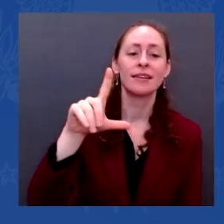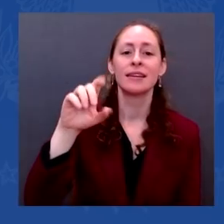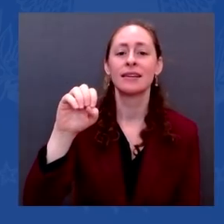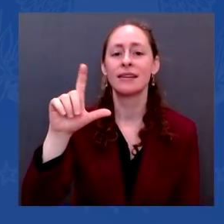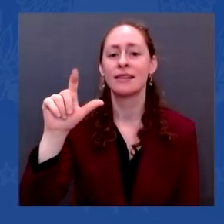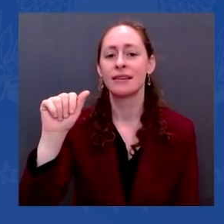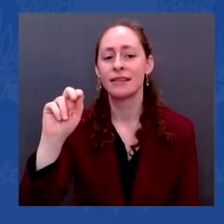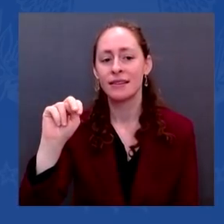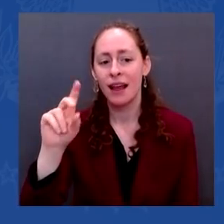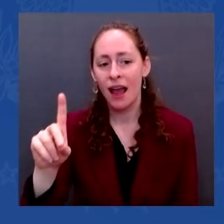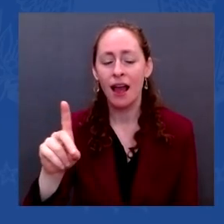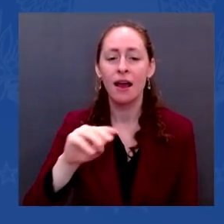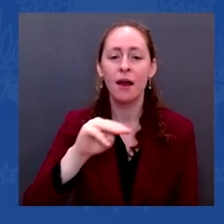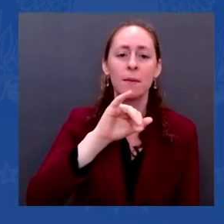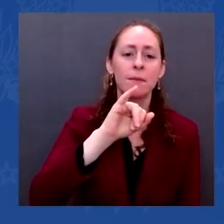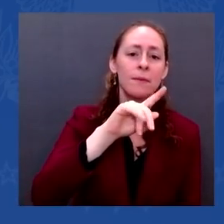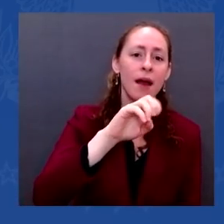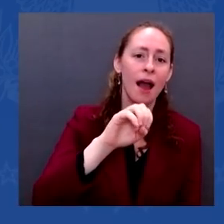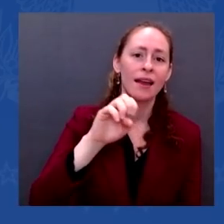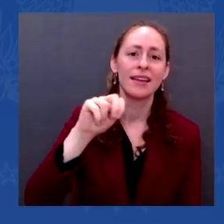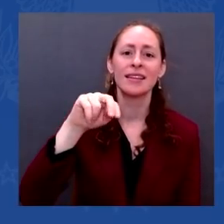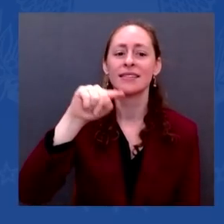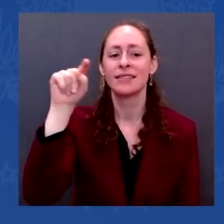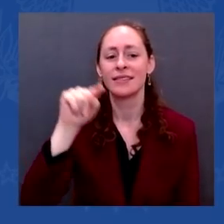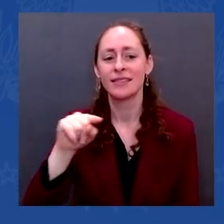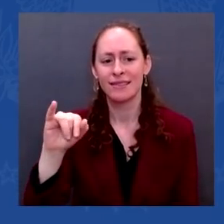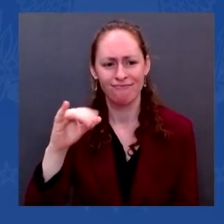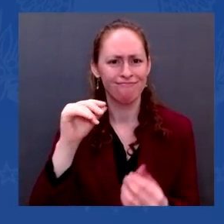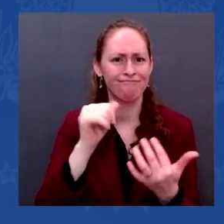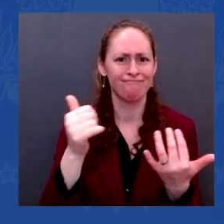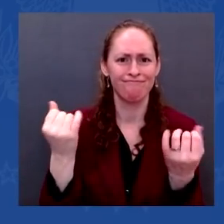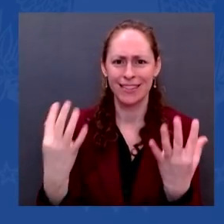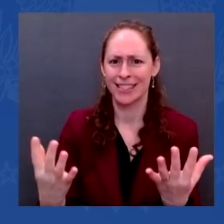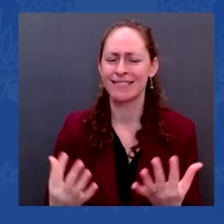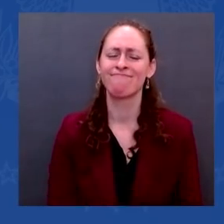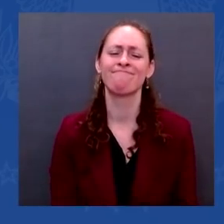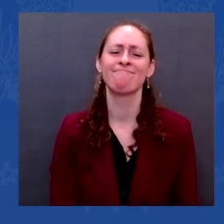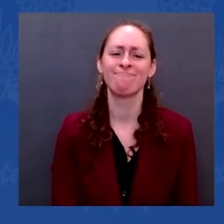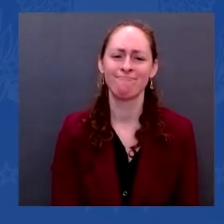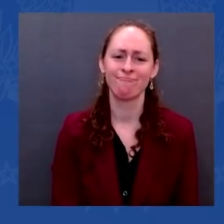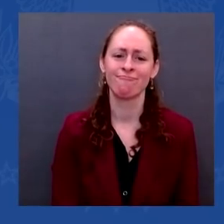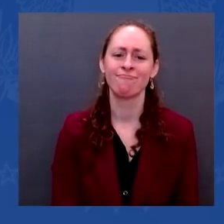Never make one good eulogy. Because if you make one good eulogy, you got to do a lot of eulogies.